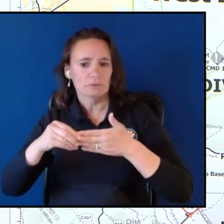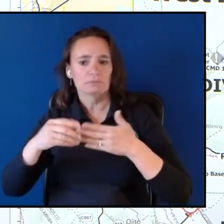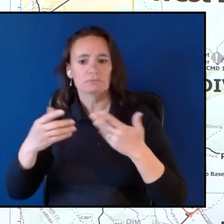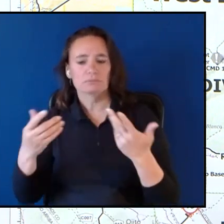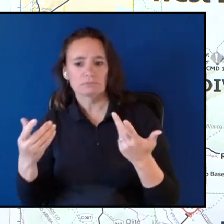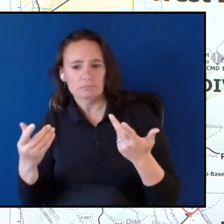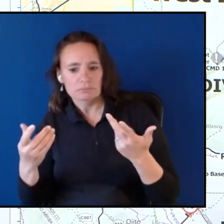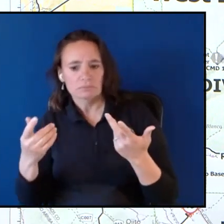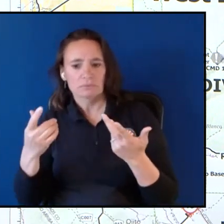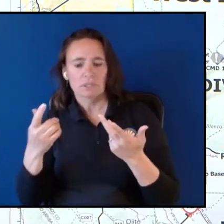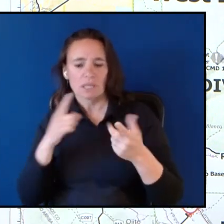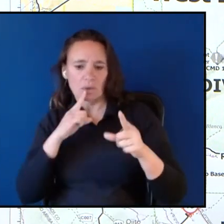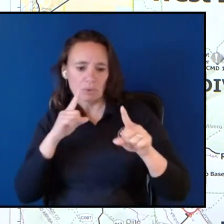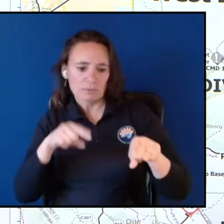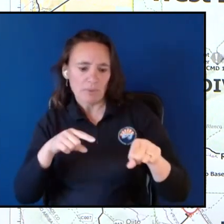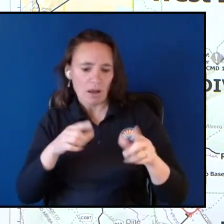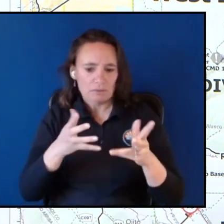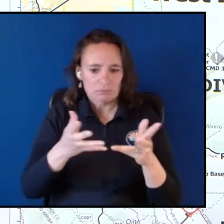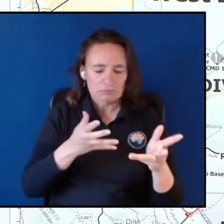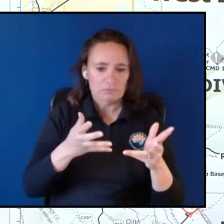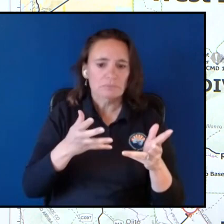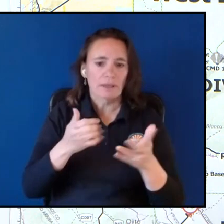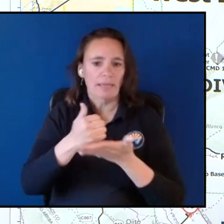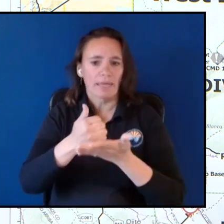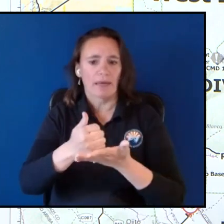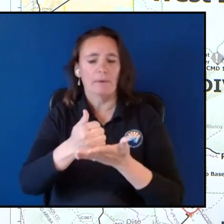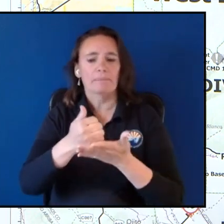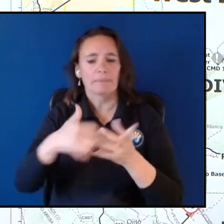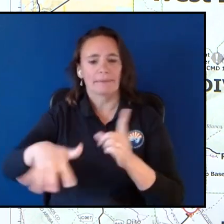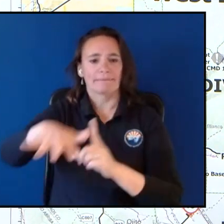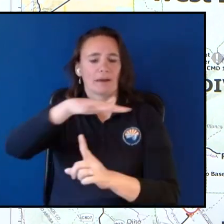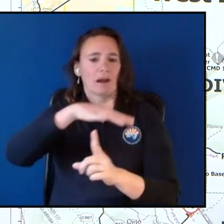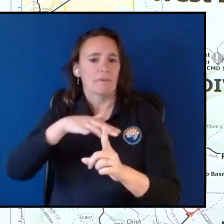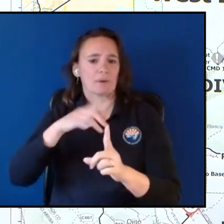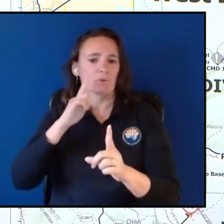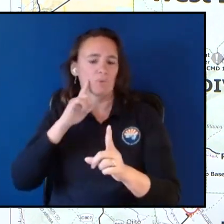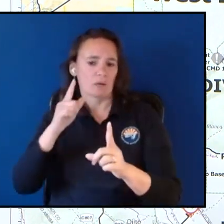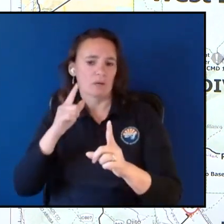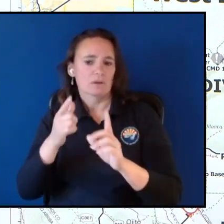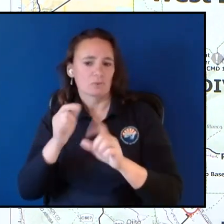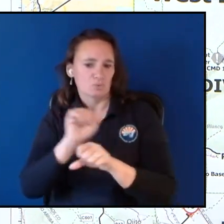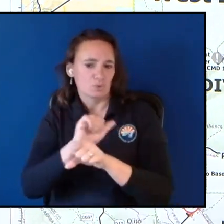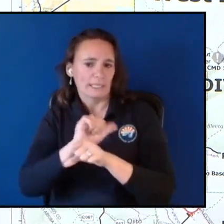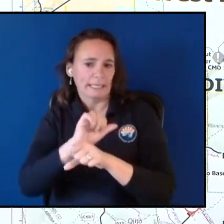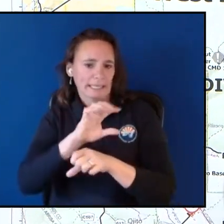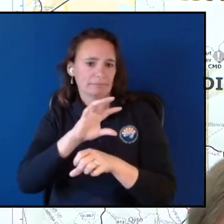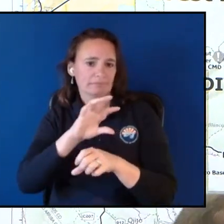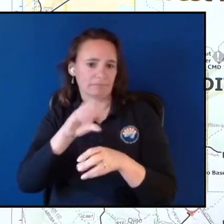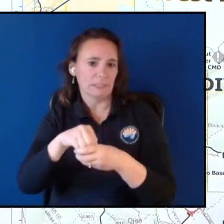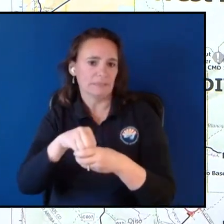considerate of the environment that we're operating in and the variability that we may see. So, with that, we will go to the map.